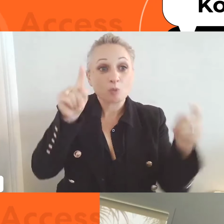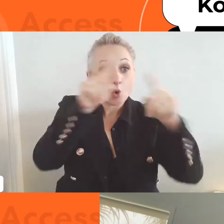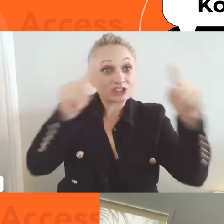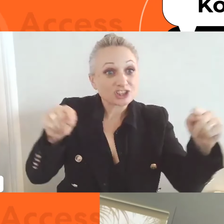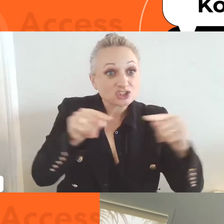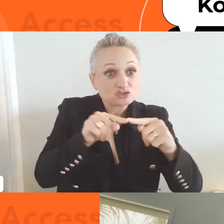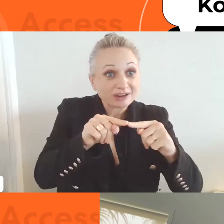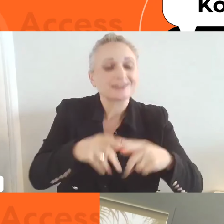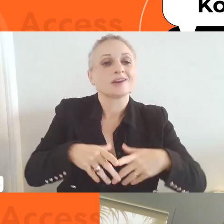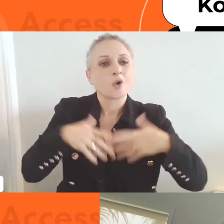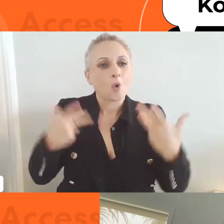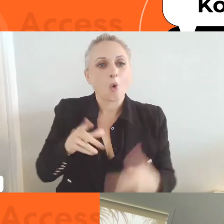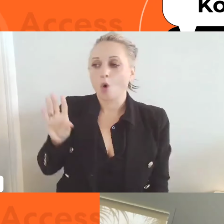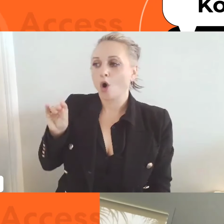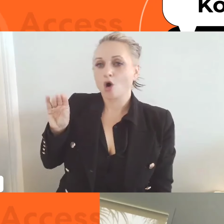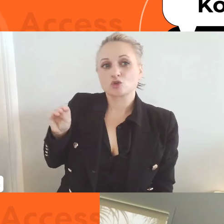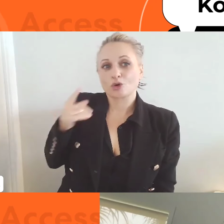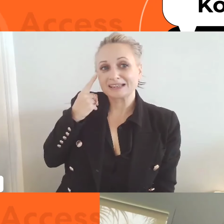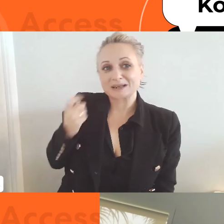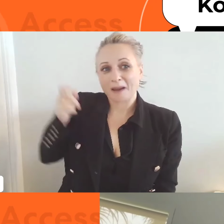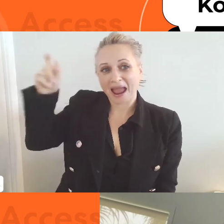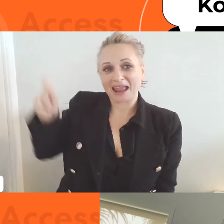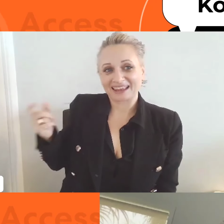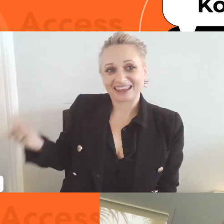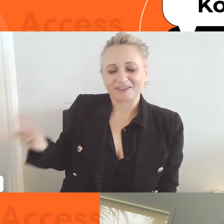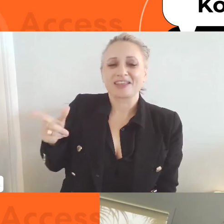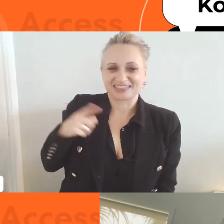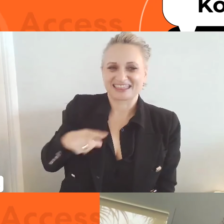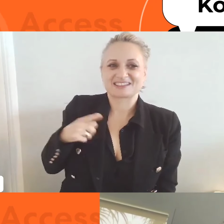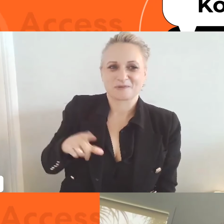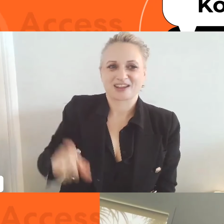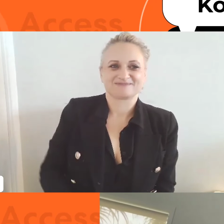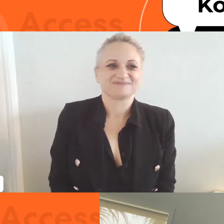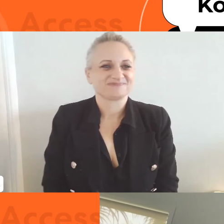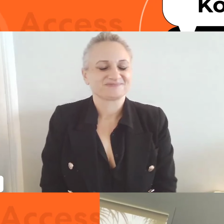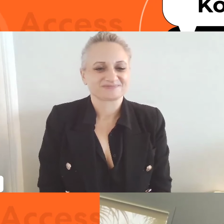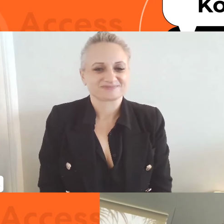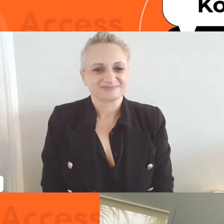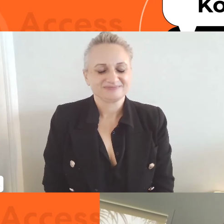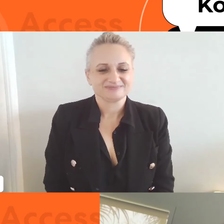it happen. Right, now the speakers that are involved, I'll get each